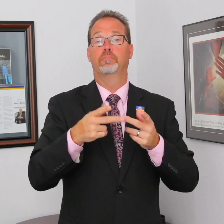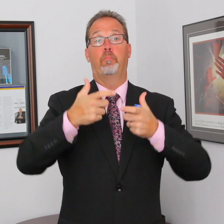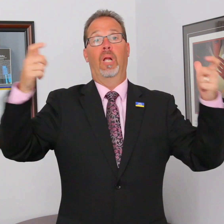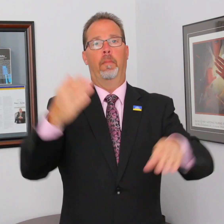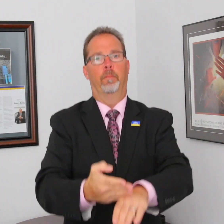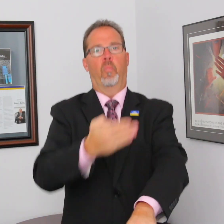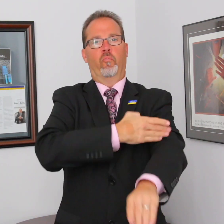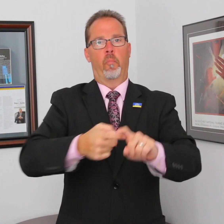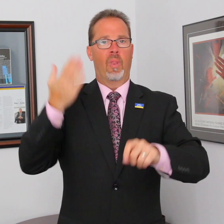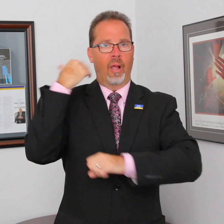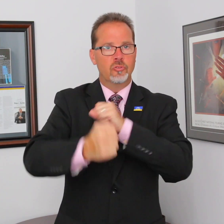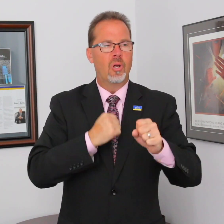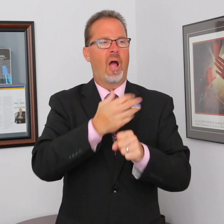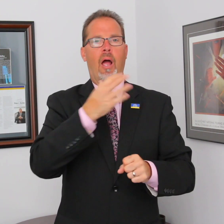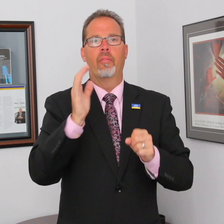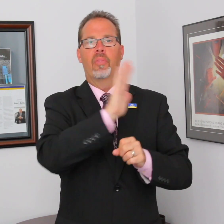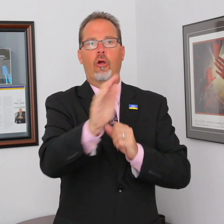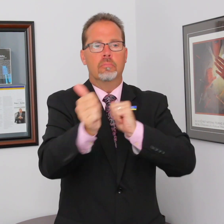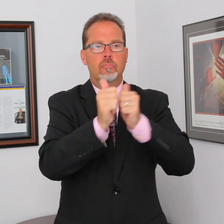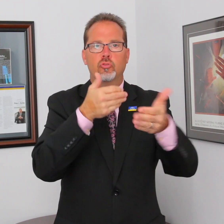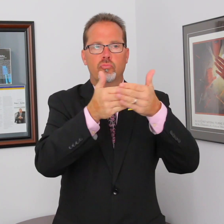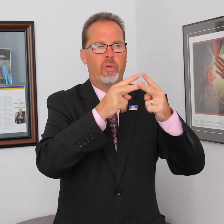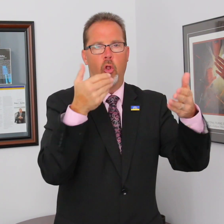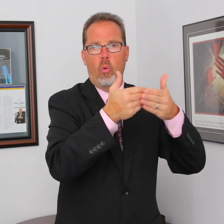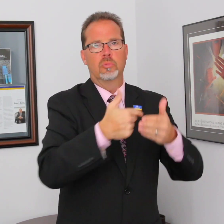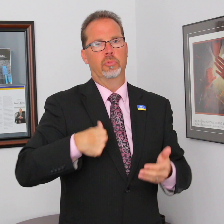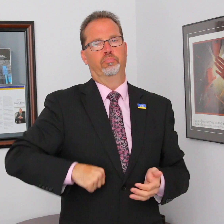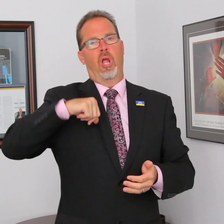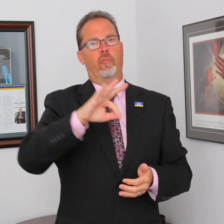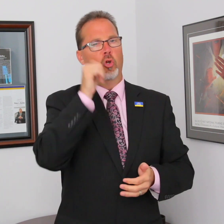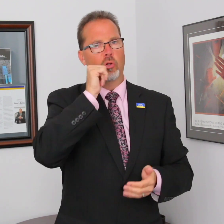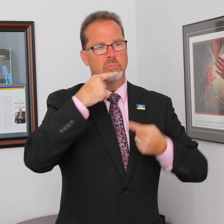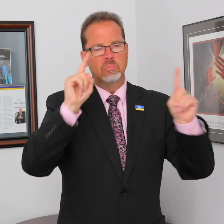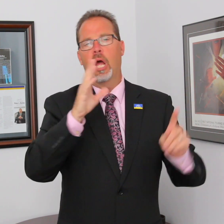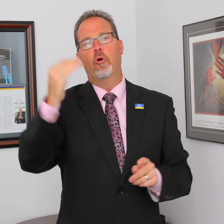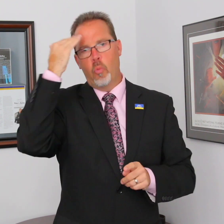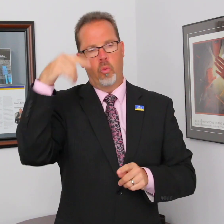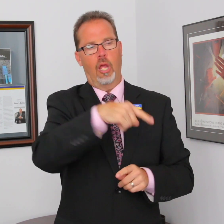and PSD placed 7th. It was great to see the team do even better this year than they did last year. We are very proud of both teams